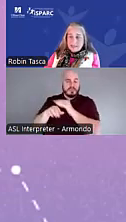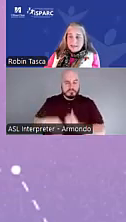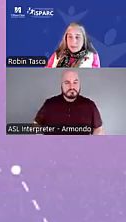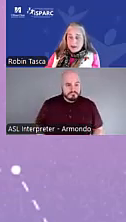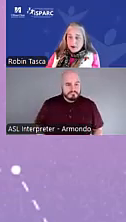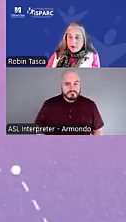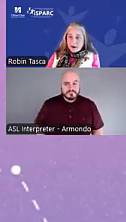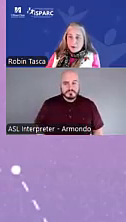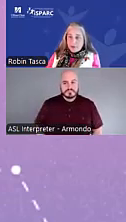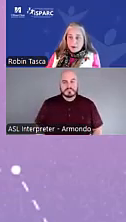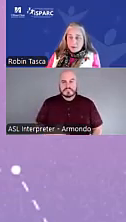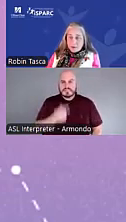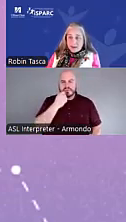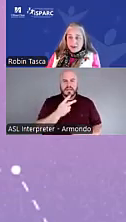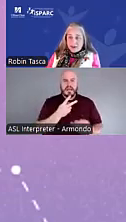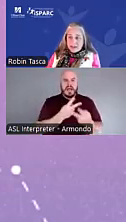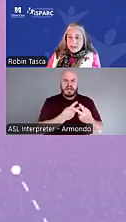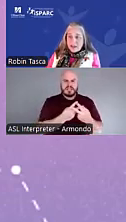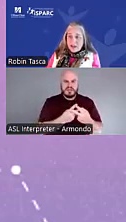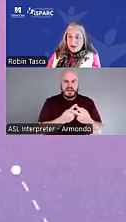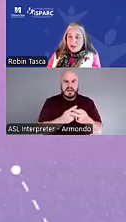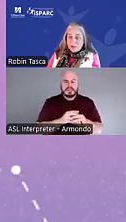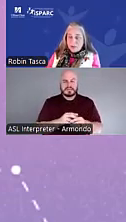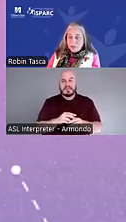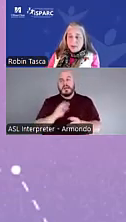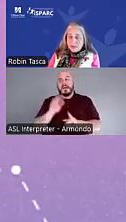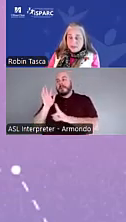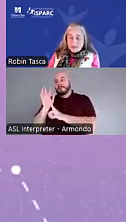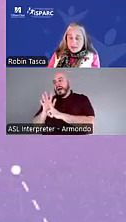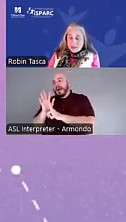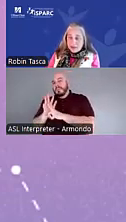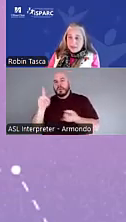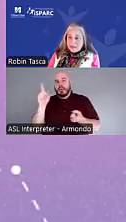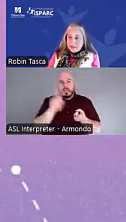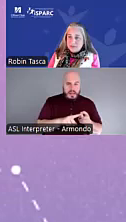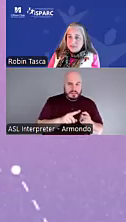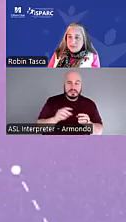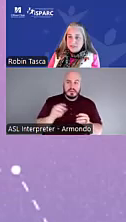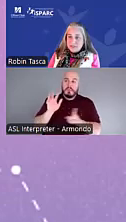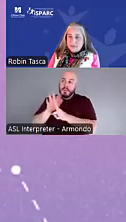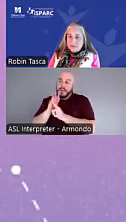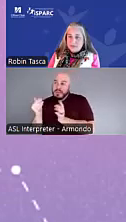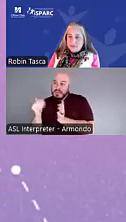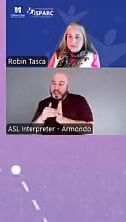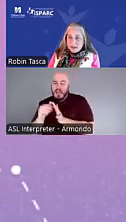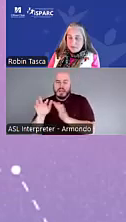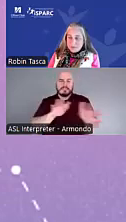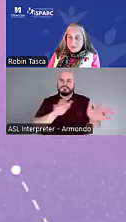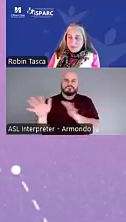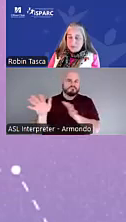Hashtags come and go in popularity with the algorithms of the different social media platforms.